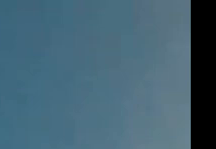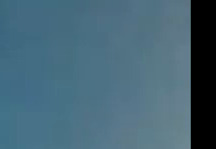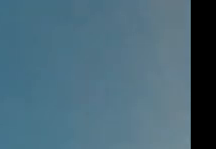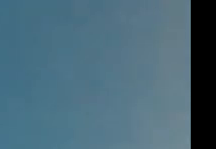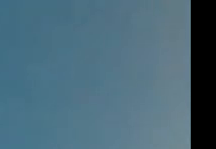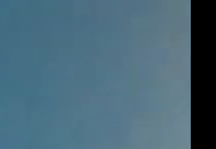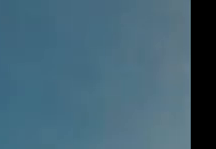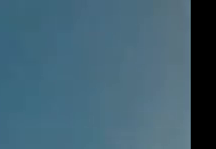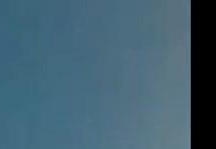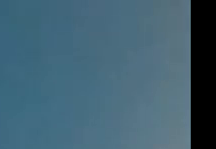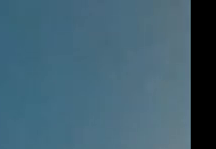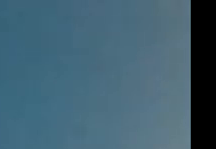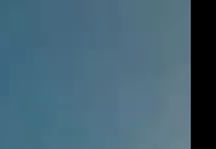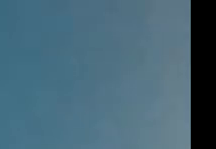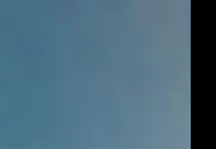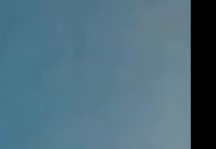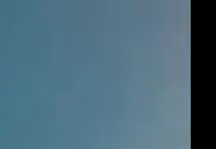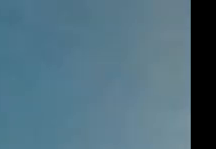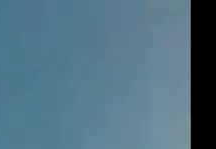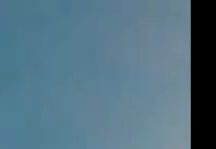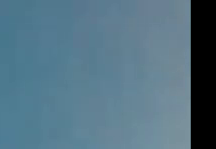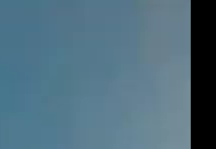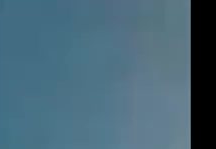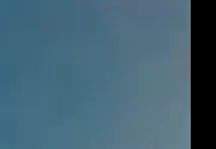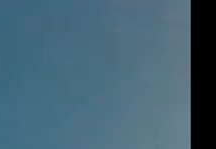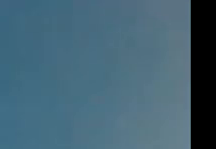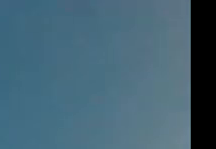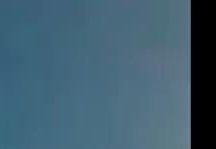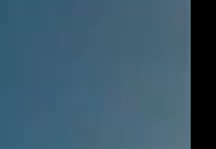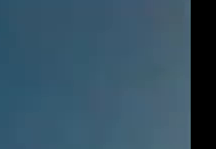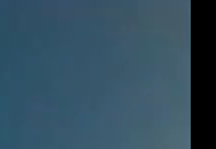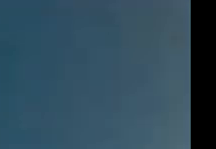And so I believe it's okay for the tutor to excuse themselves from a session.